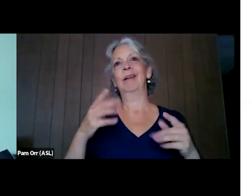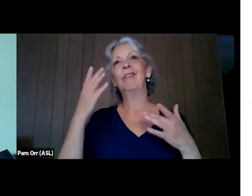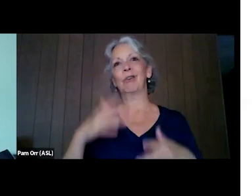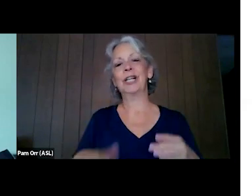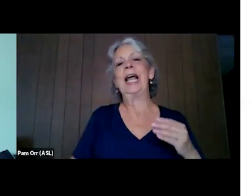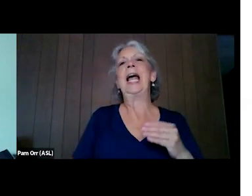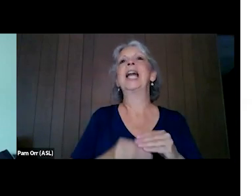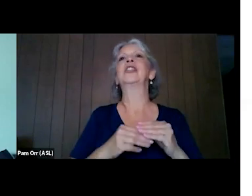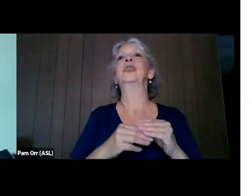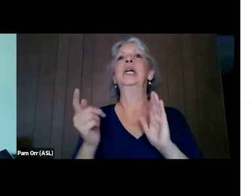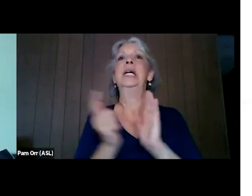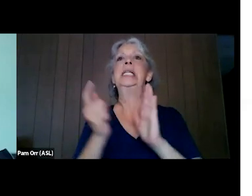so people are using it inadvertently.